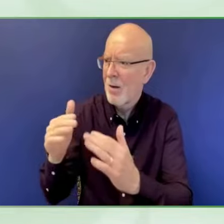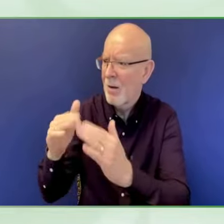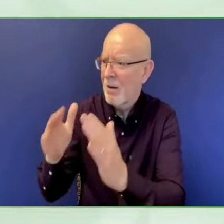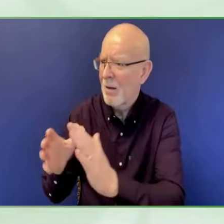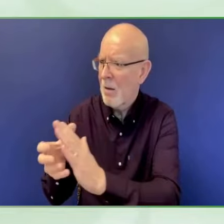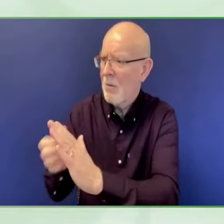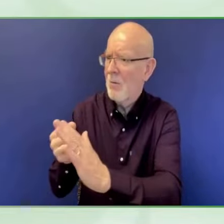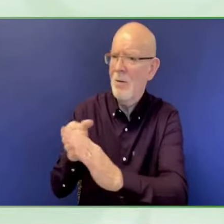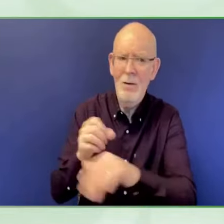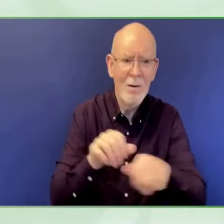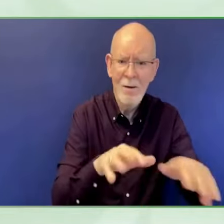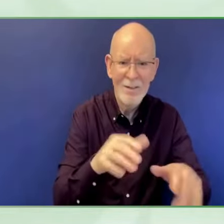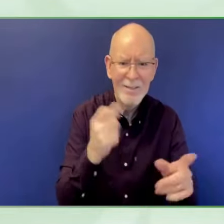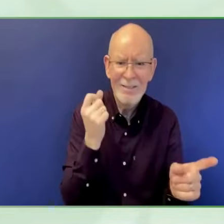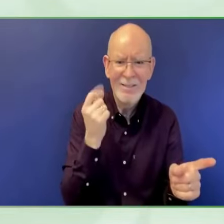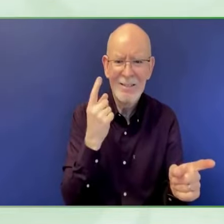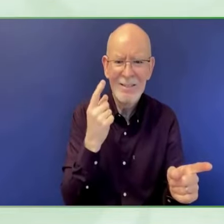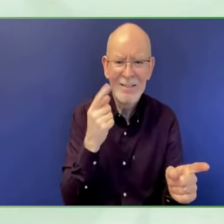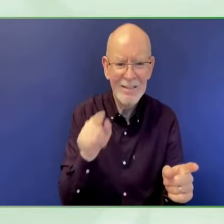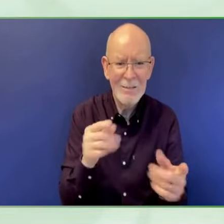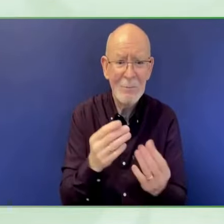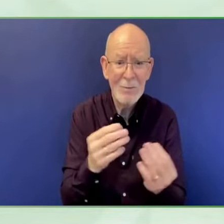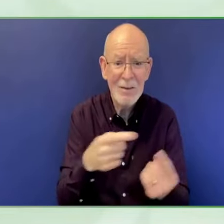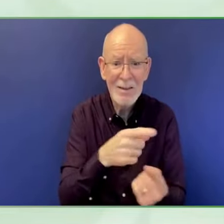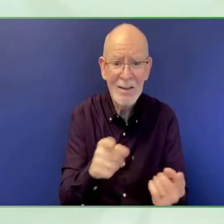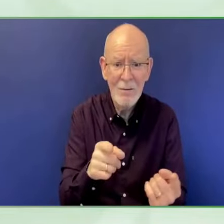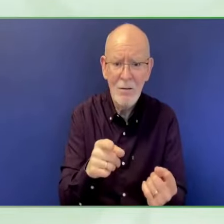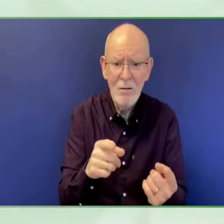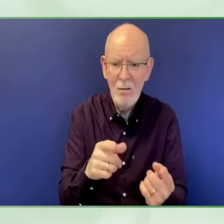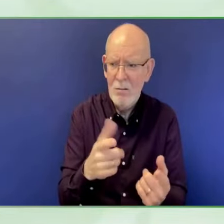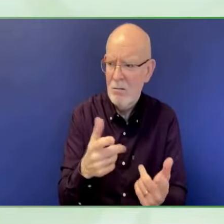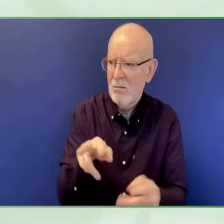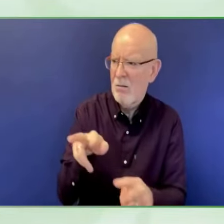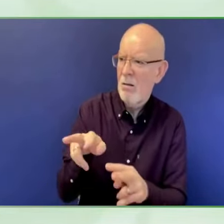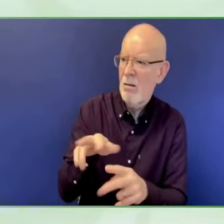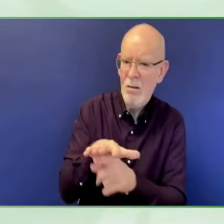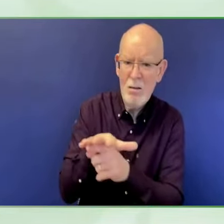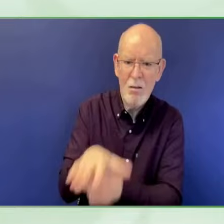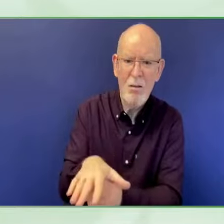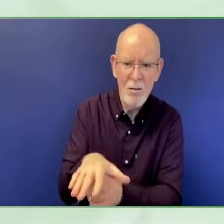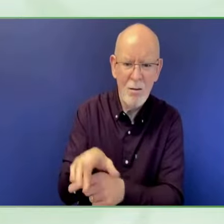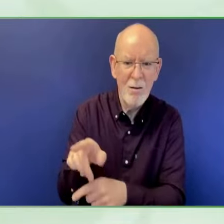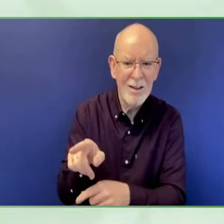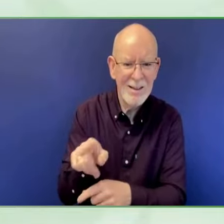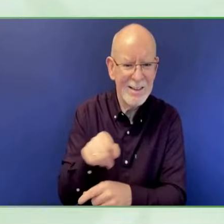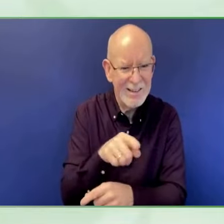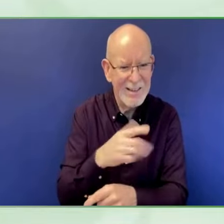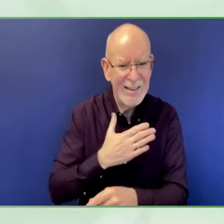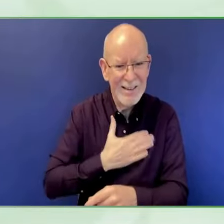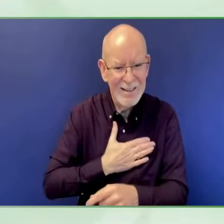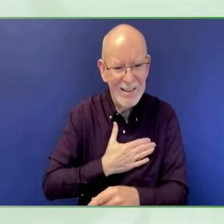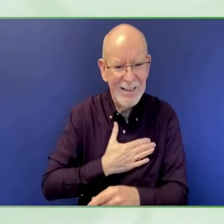look at community living and that also means services based on